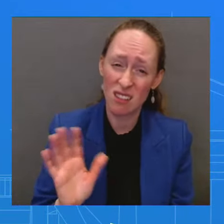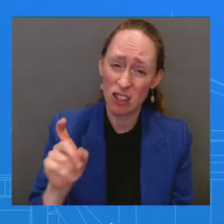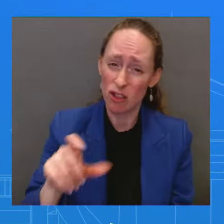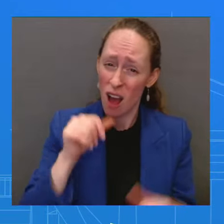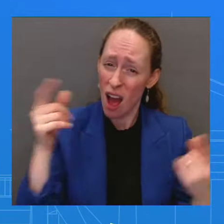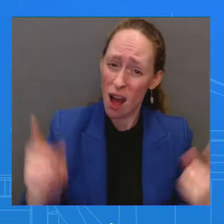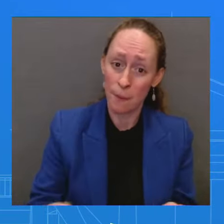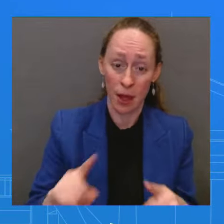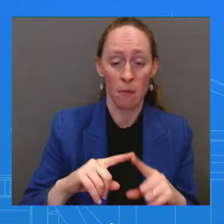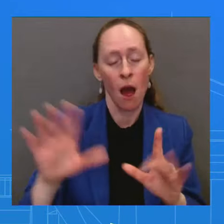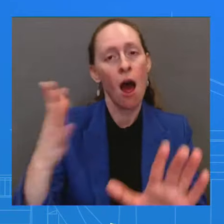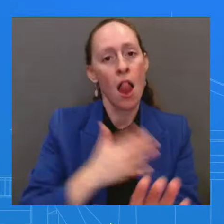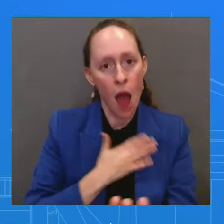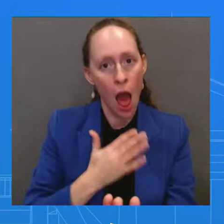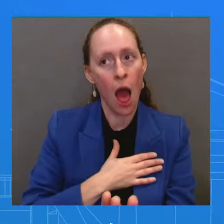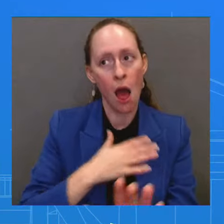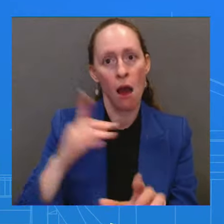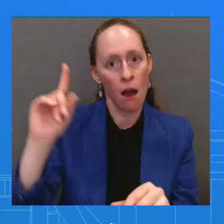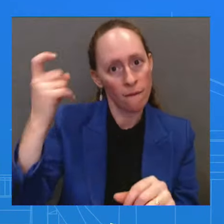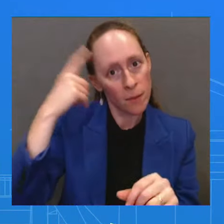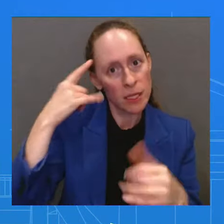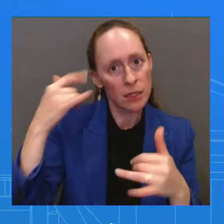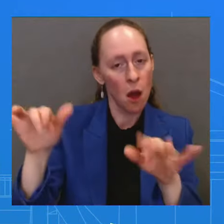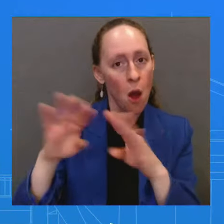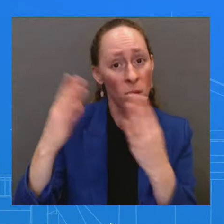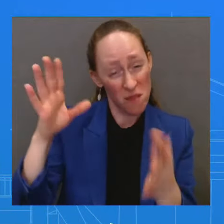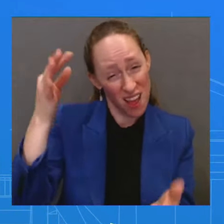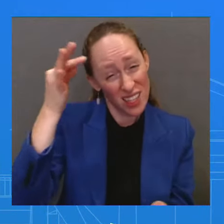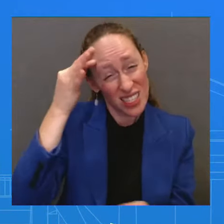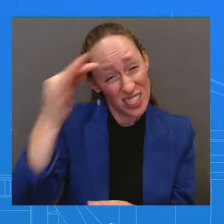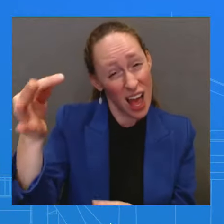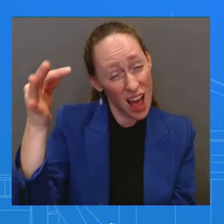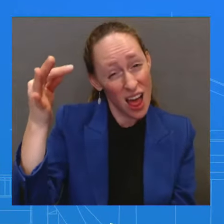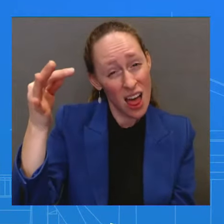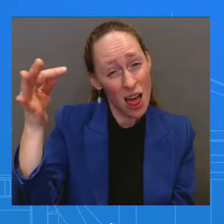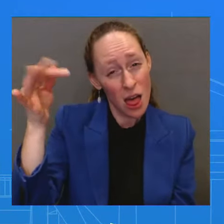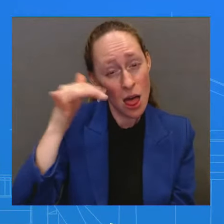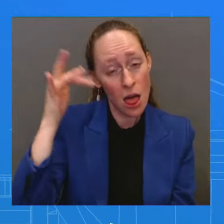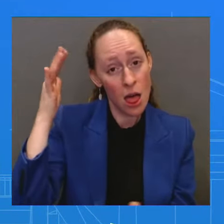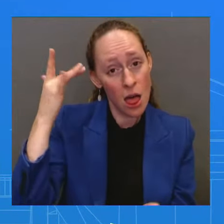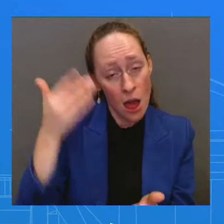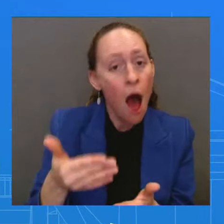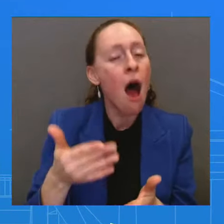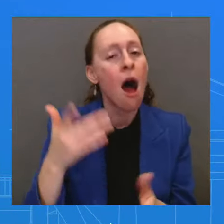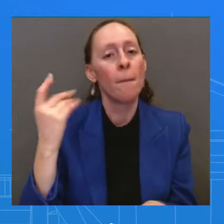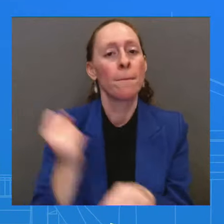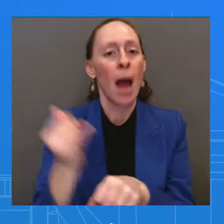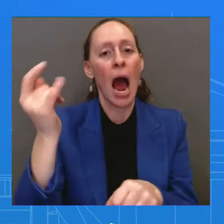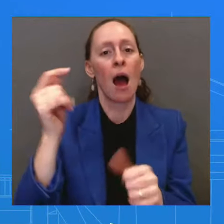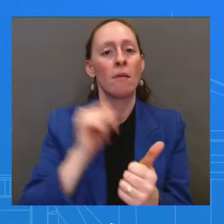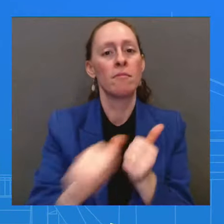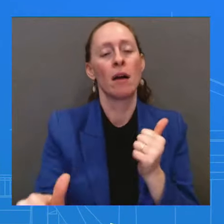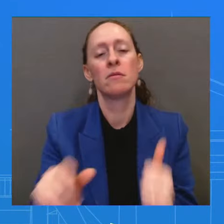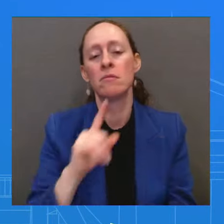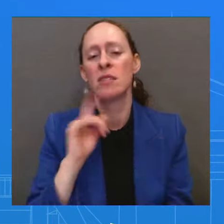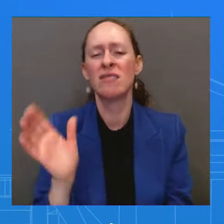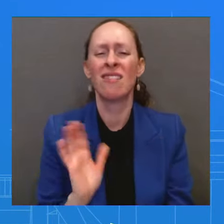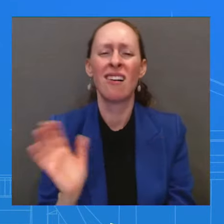And so, they are the majority in the House. They can fix this. They're creating the chaos.